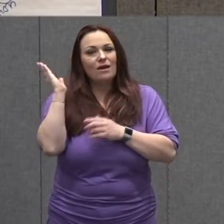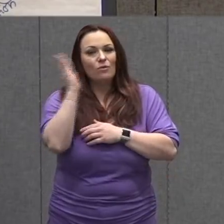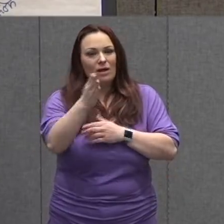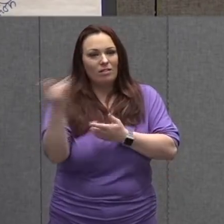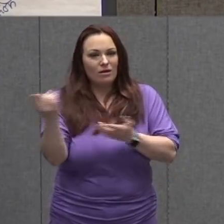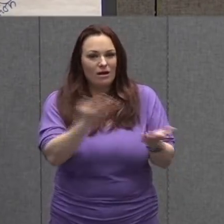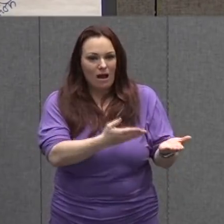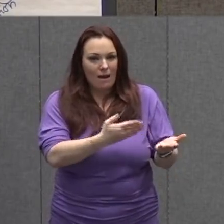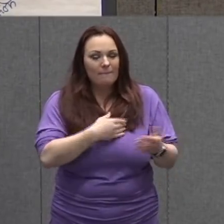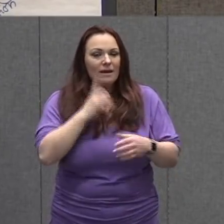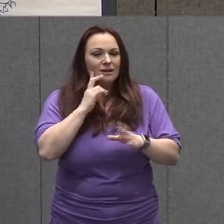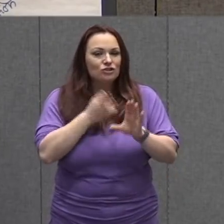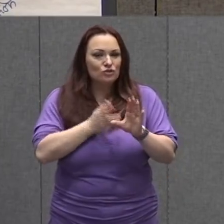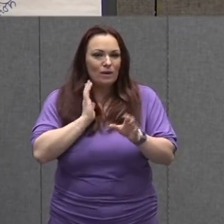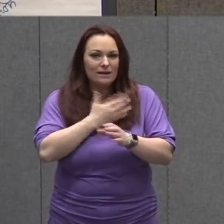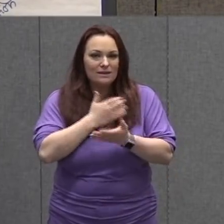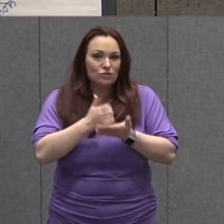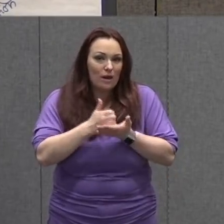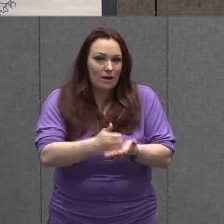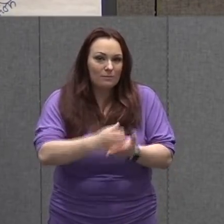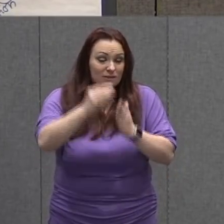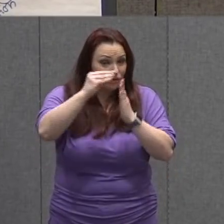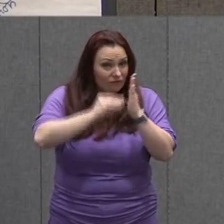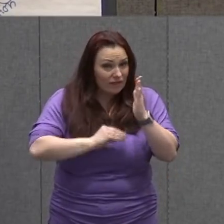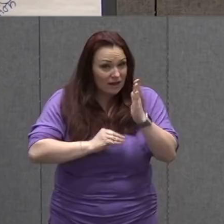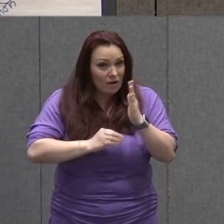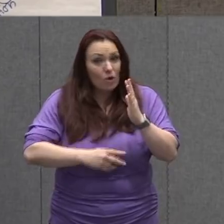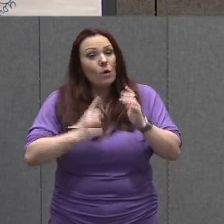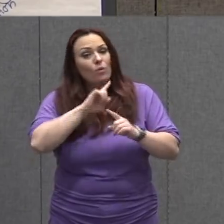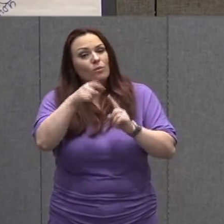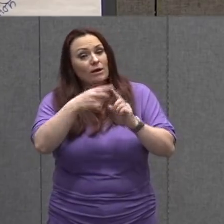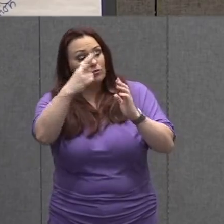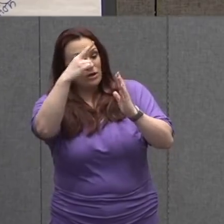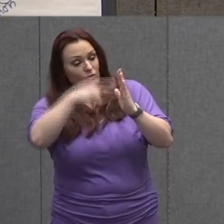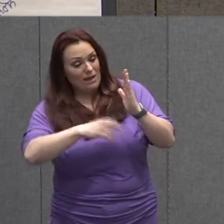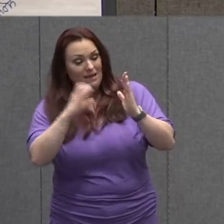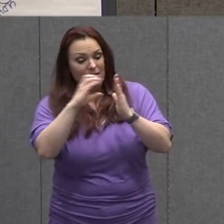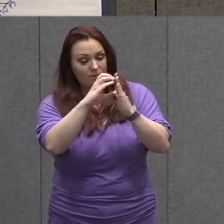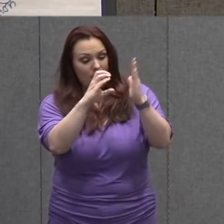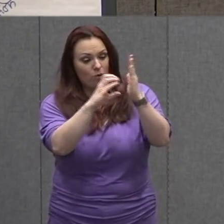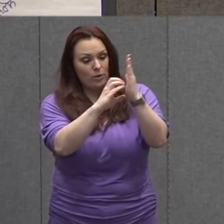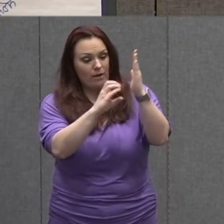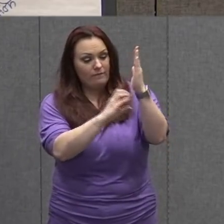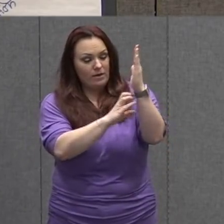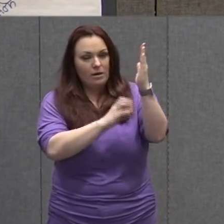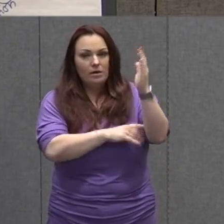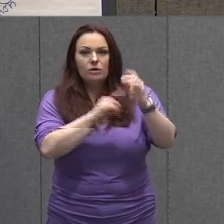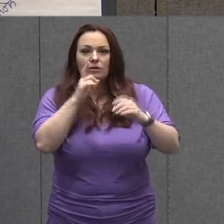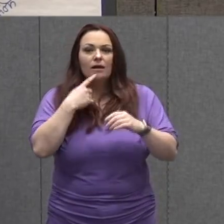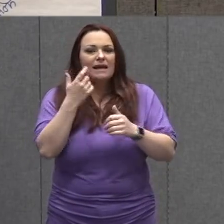So, when we're looking at a paragraph there're certain things that paragraphs have to have. They have to have a topic sentence,